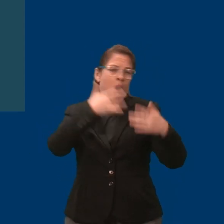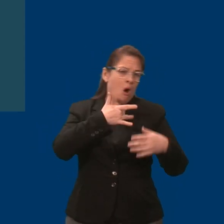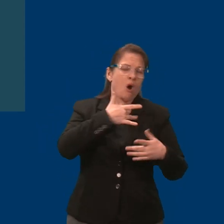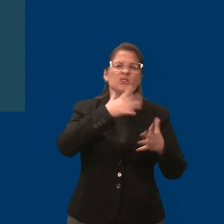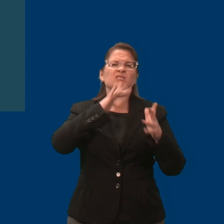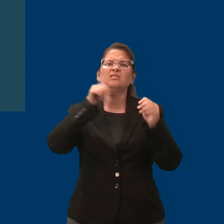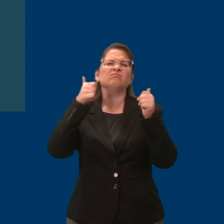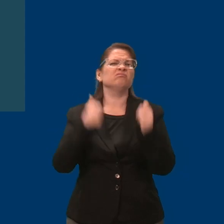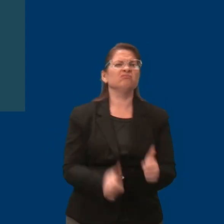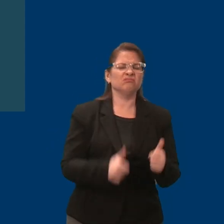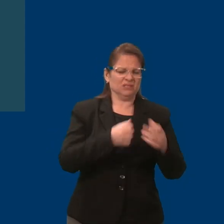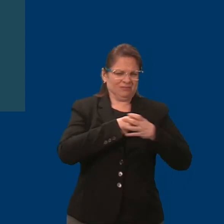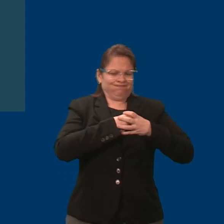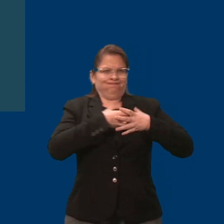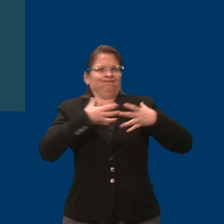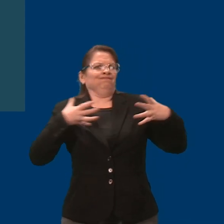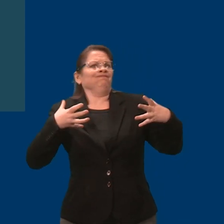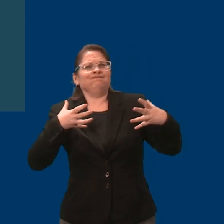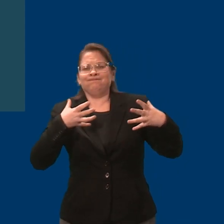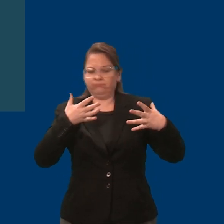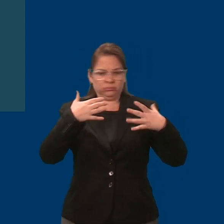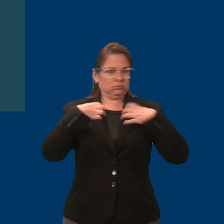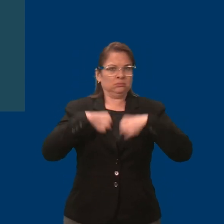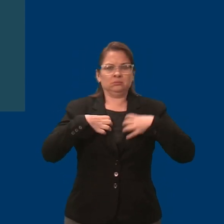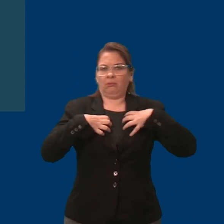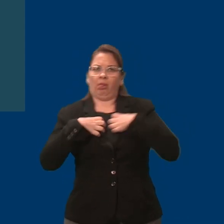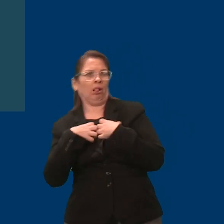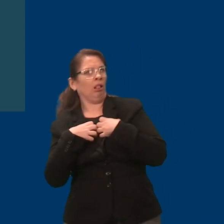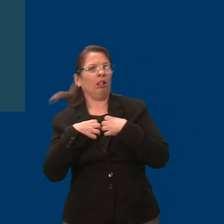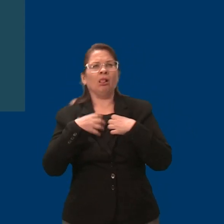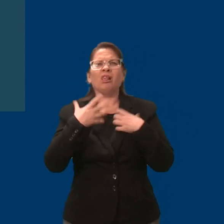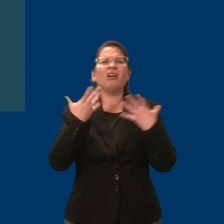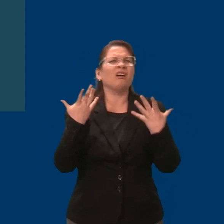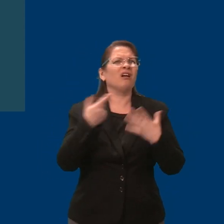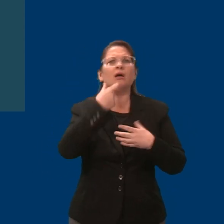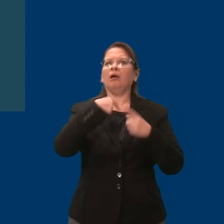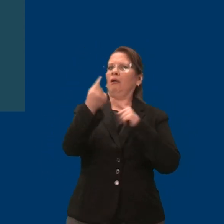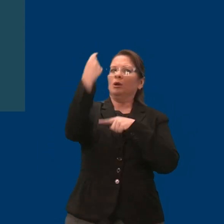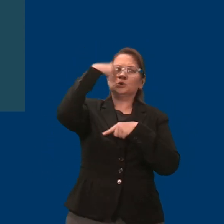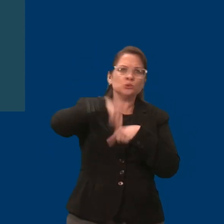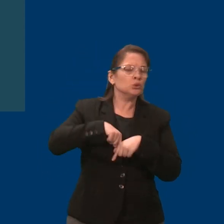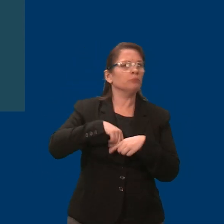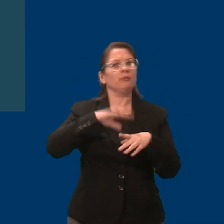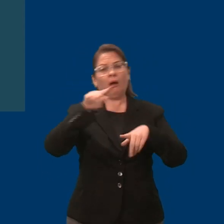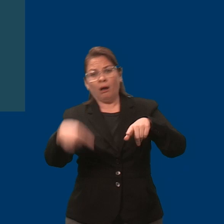and he had to have a trach and a vent for the first two years of his life. Today Leo is in a wheelchair, and requires